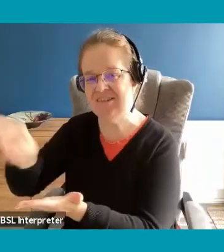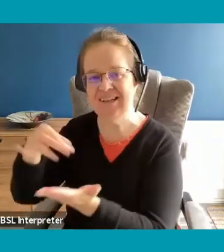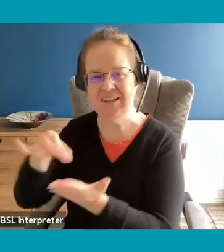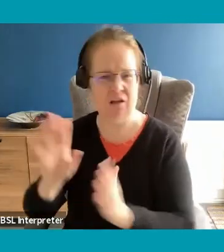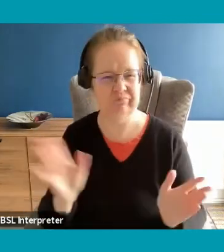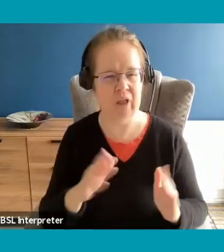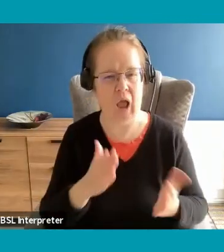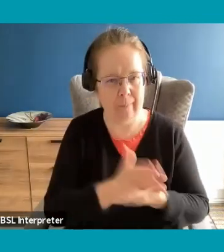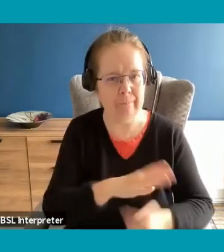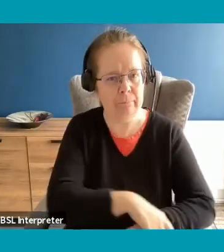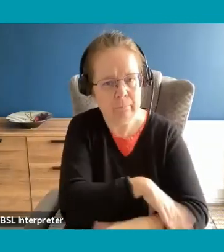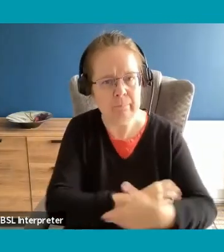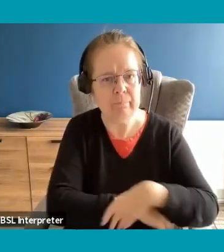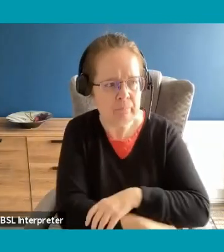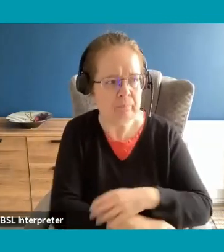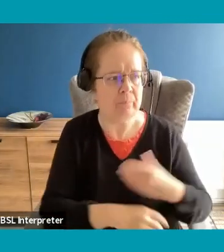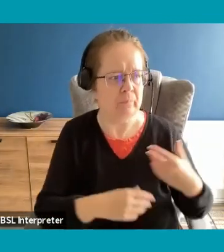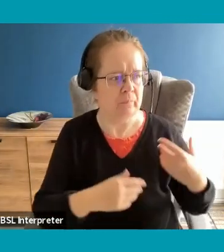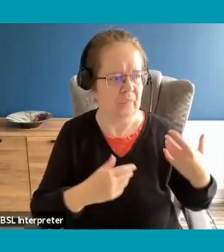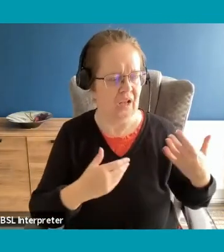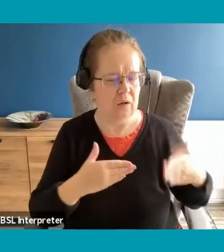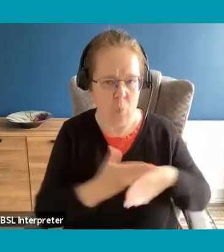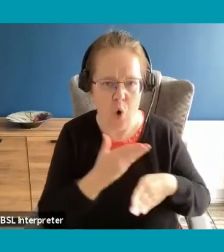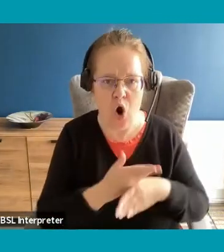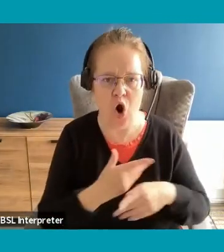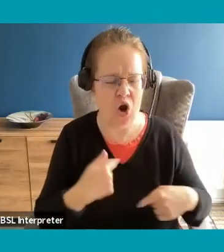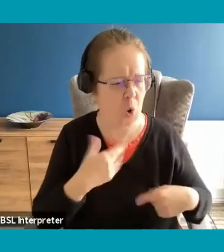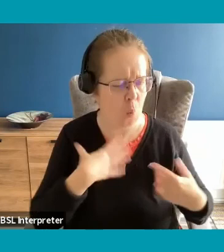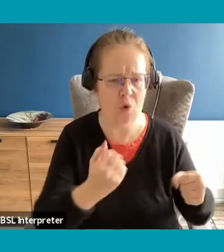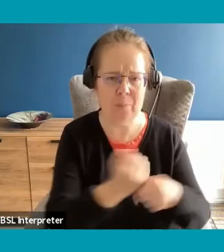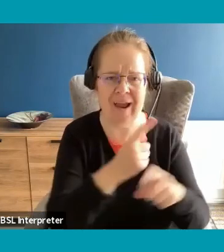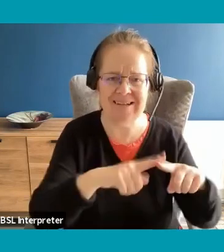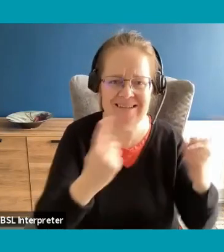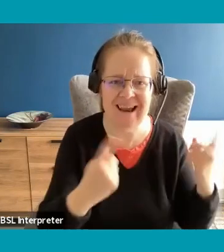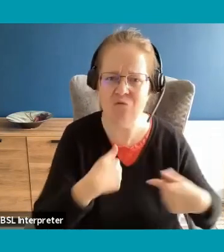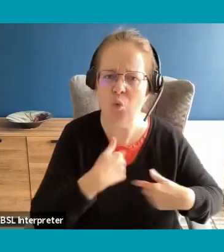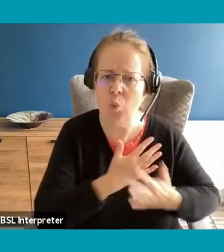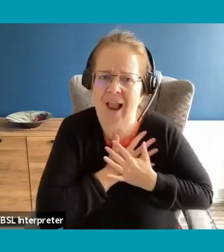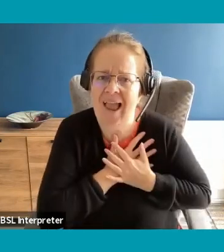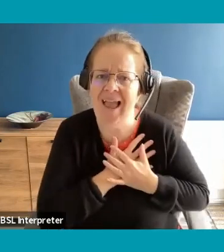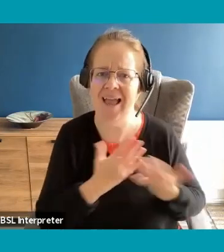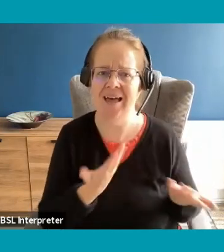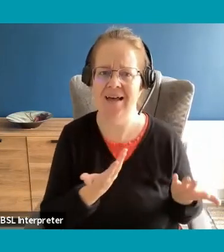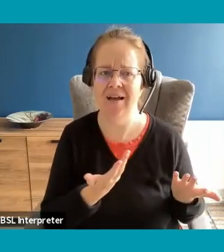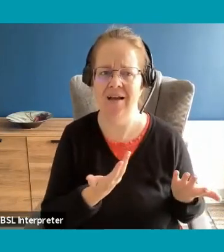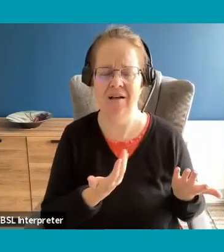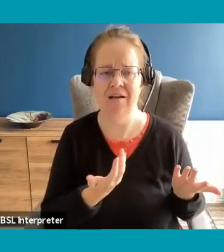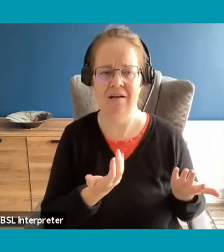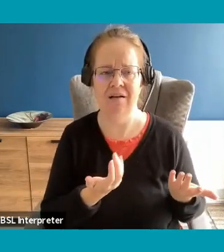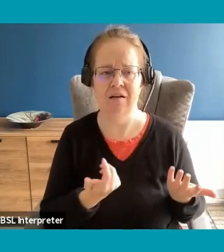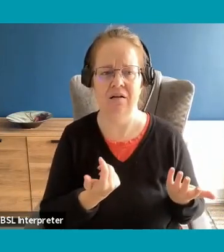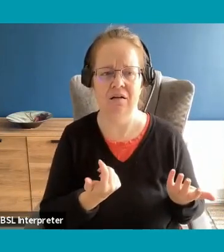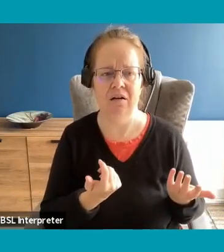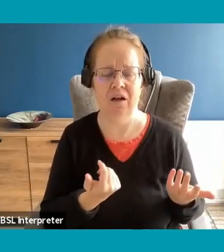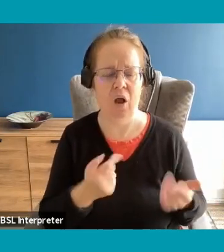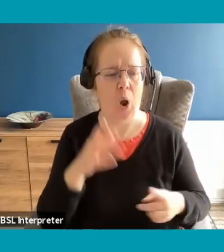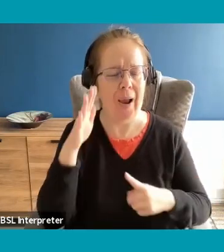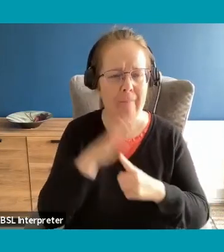you know we actually do. You know, we want to make a difference and we do care. And and I think it's important for people to understand that